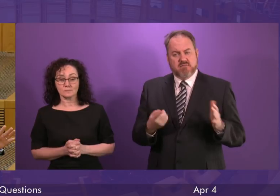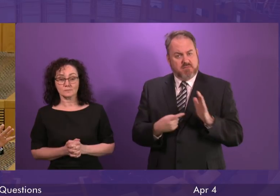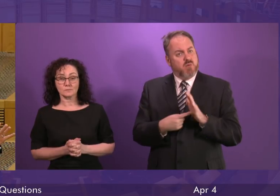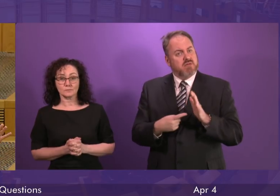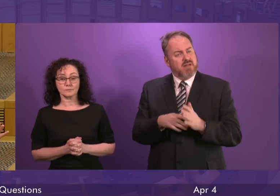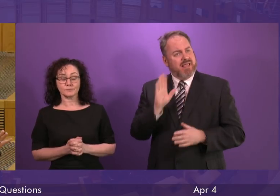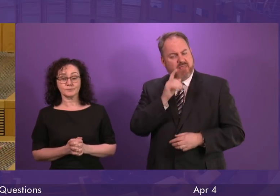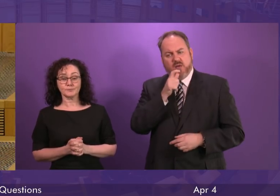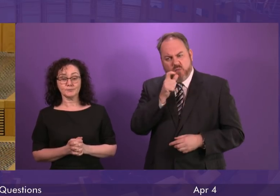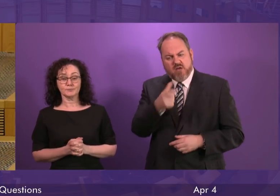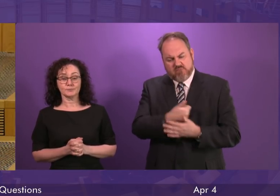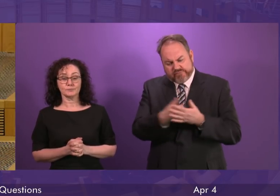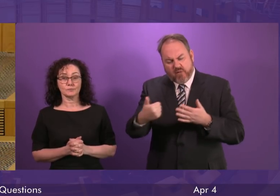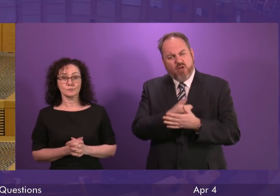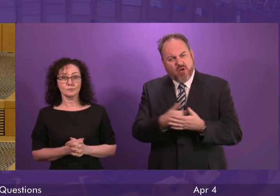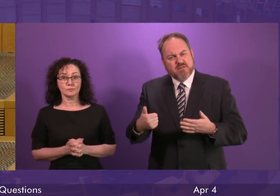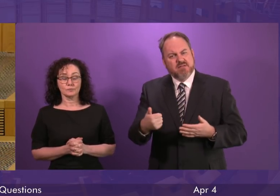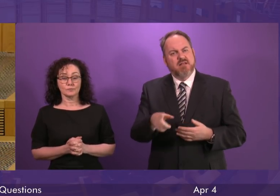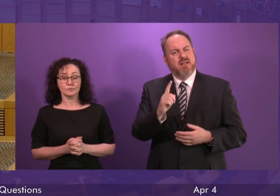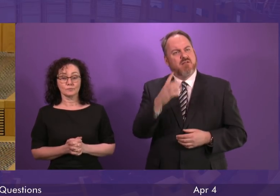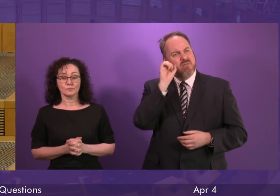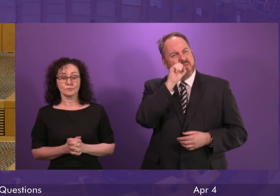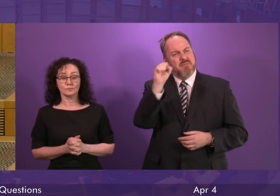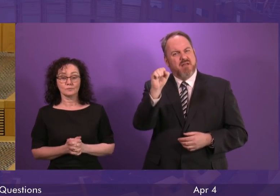yesterday. She has referred to her paper in 2016, which talked about membership of the